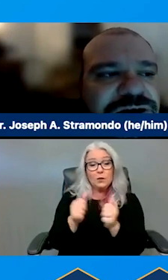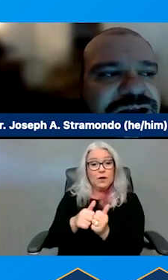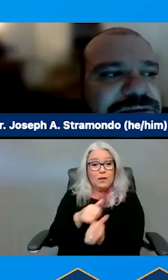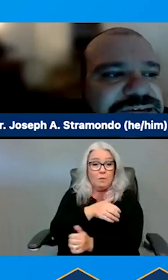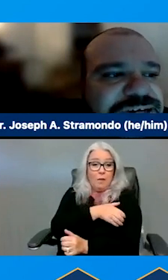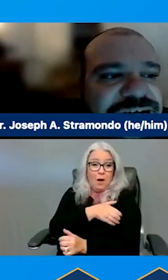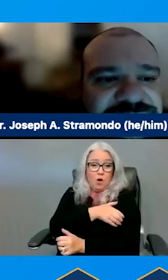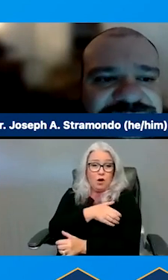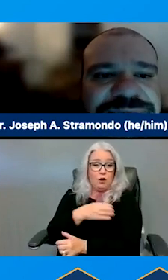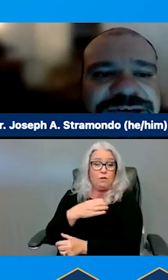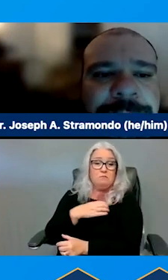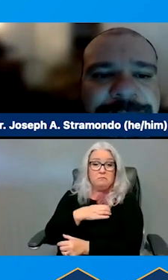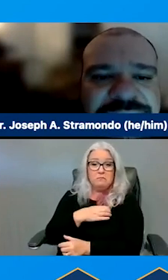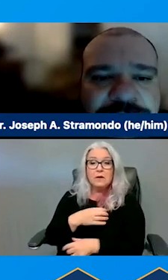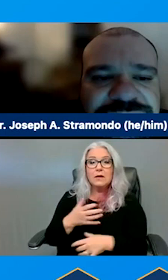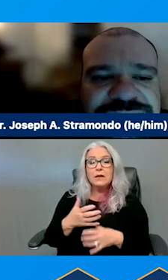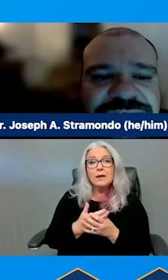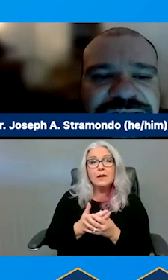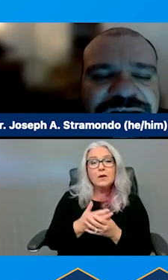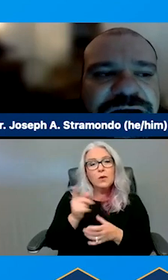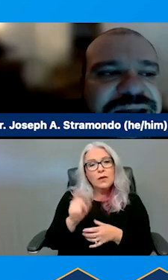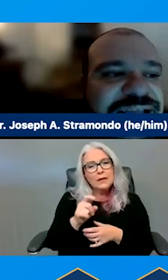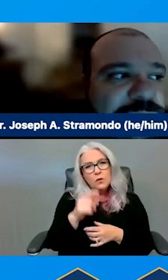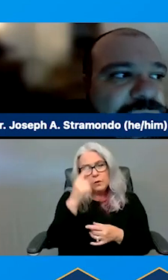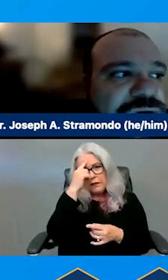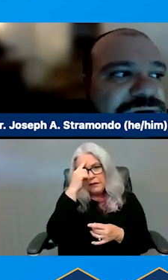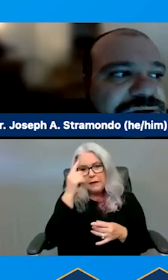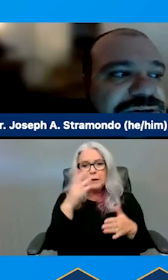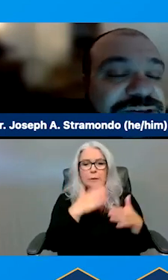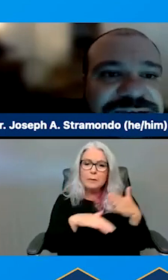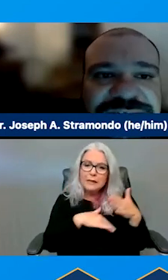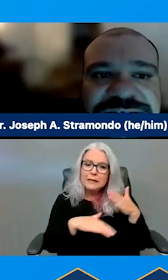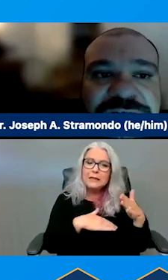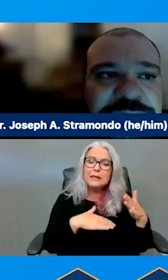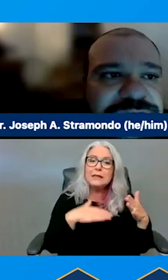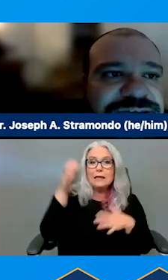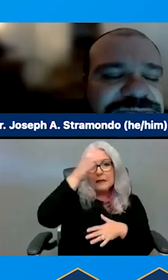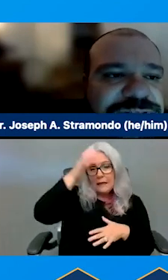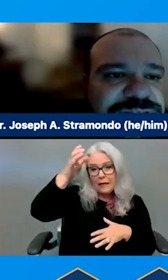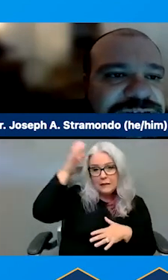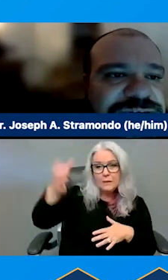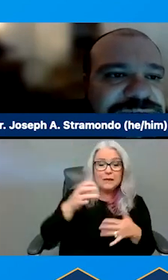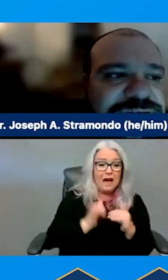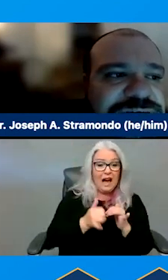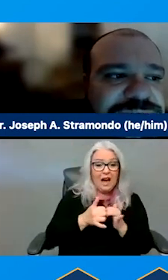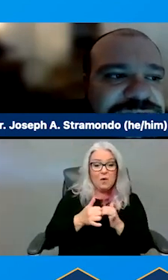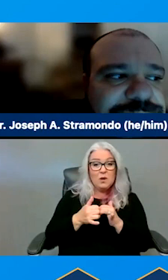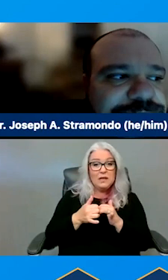rethink our basic concepts about how disease operates within the